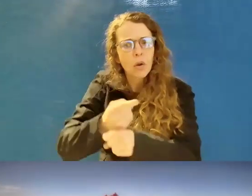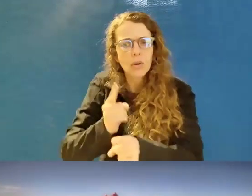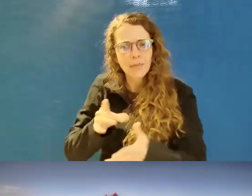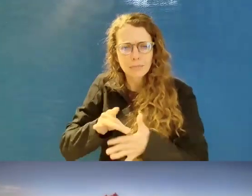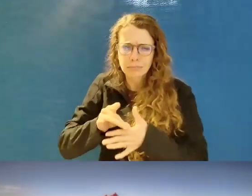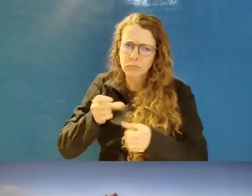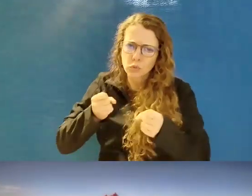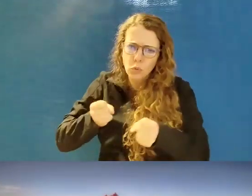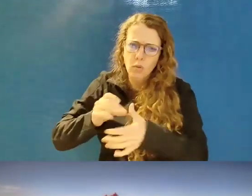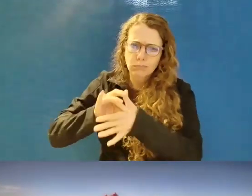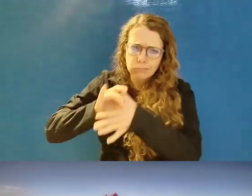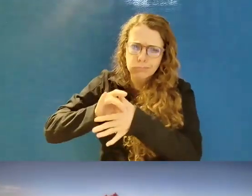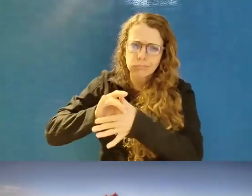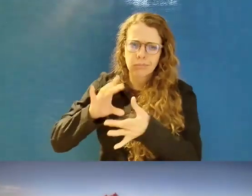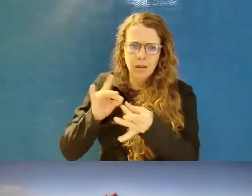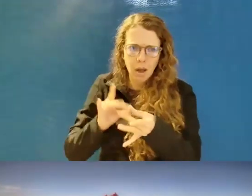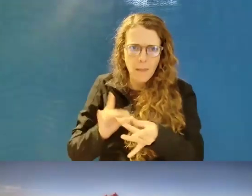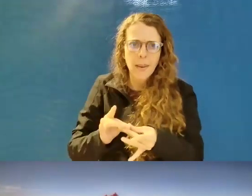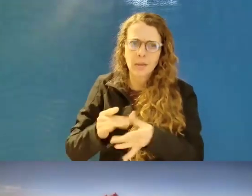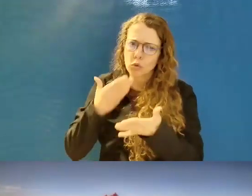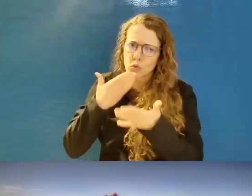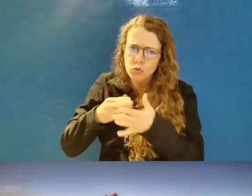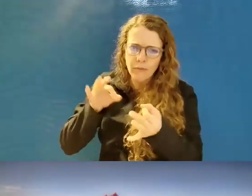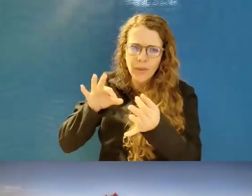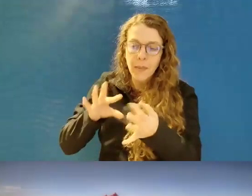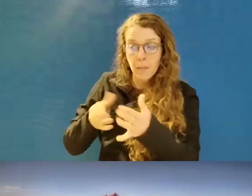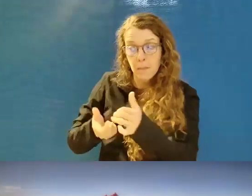you know, comments, substantive feedback to most of your students,